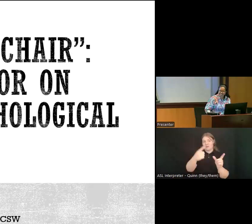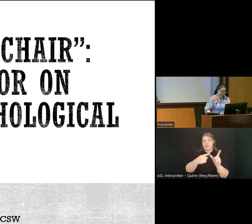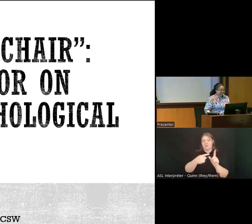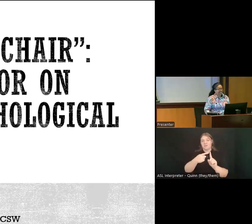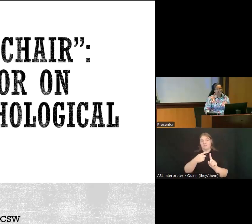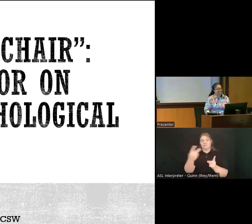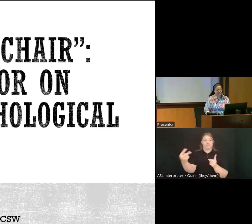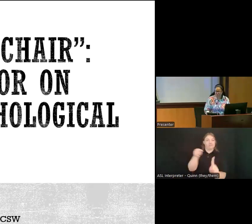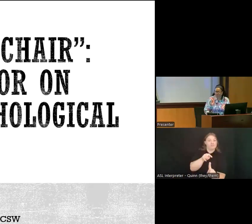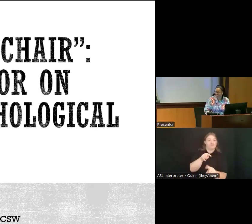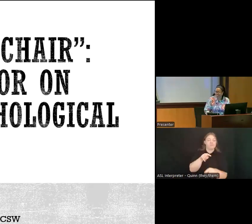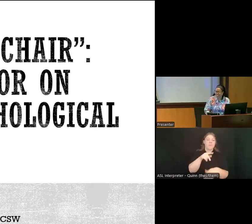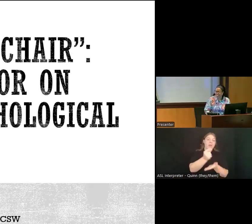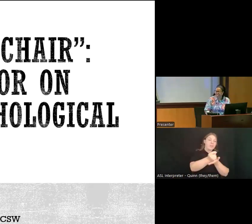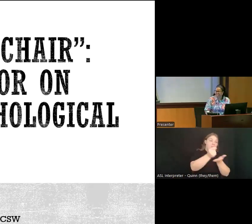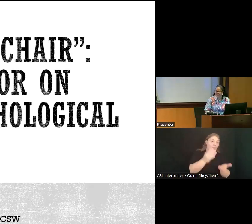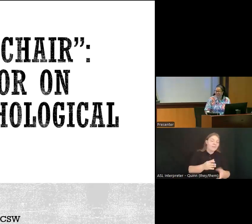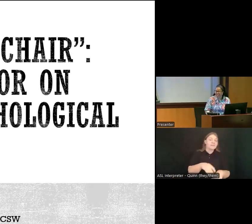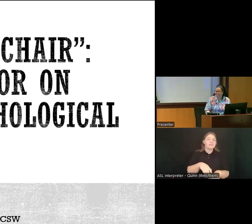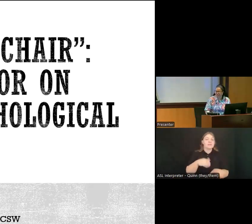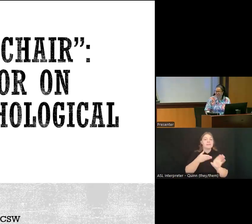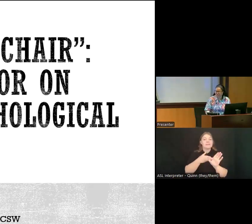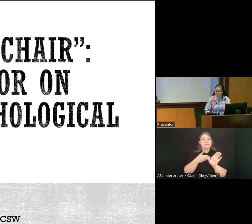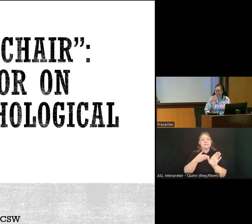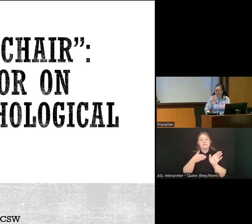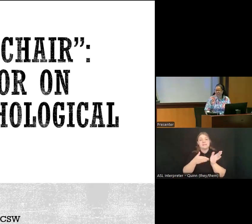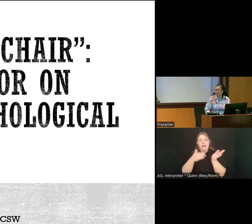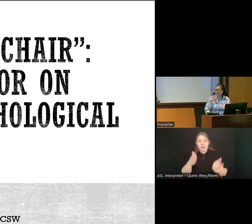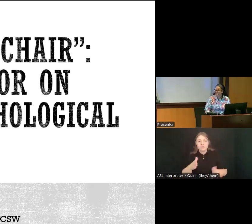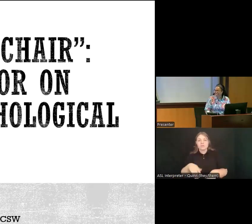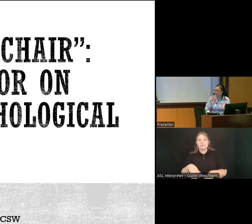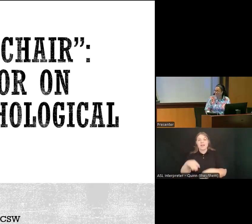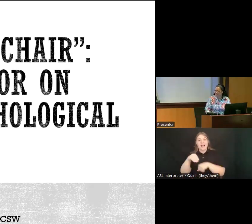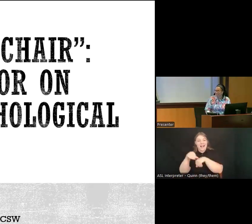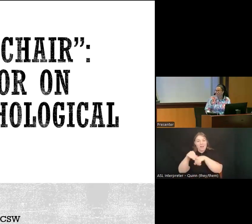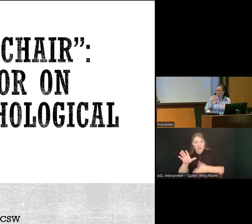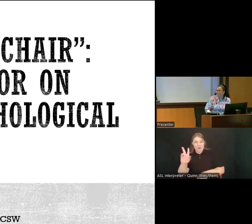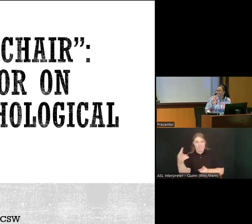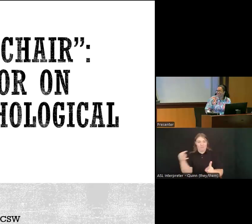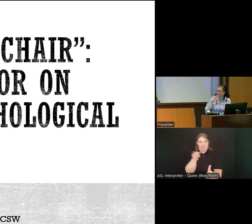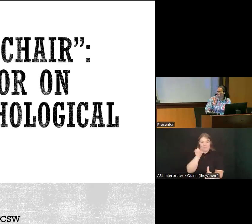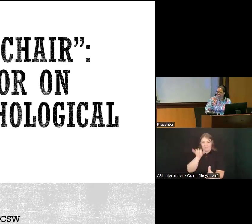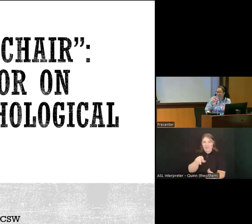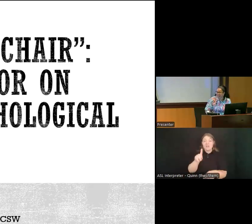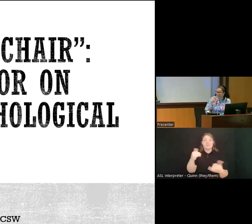counselor's Viewpoint and on that note I'm going to hand things over to Dr Tracy Terren